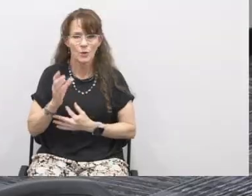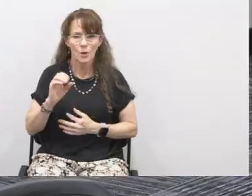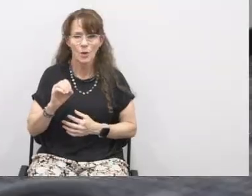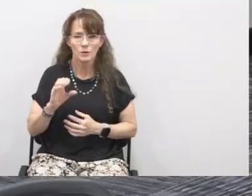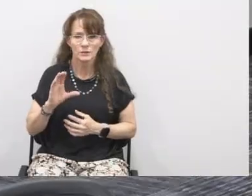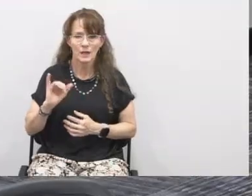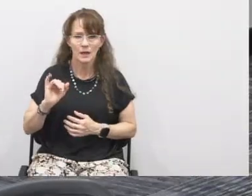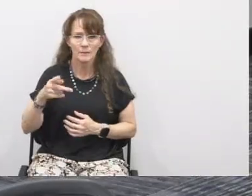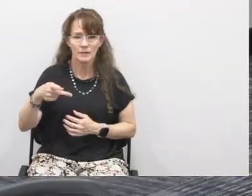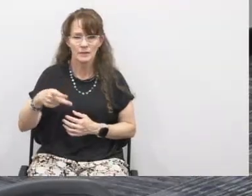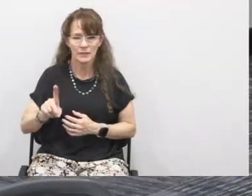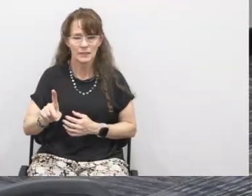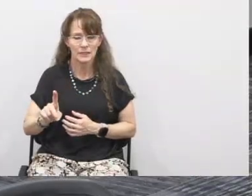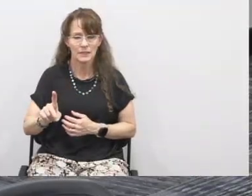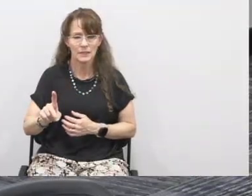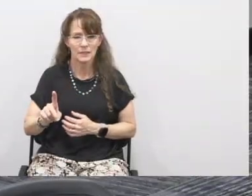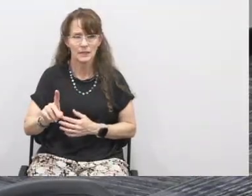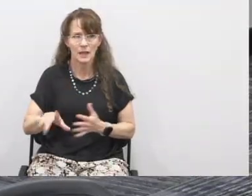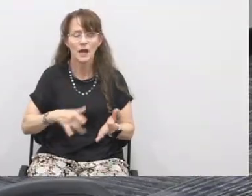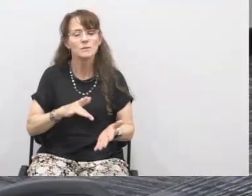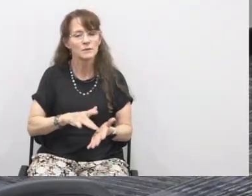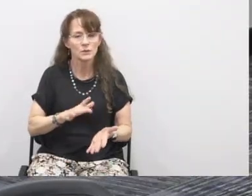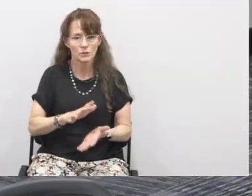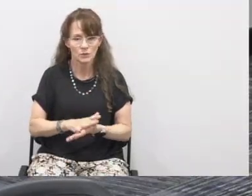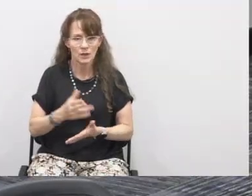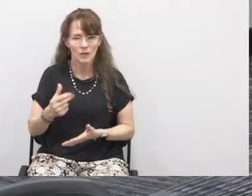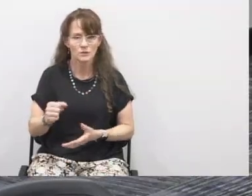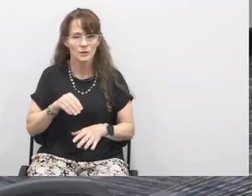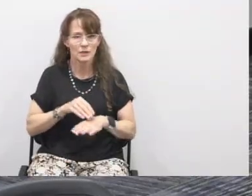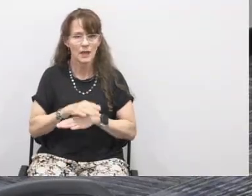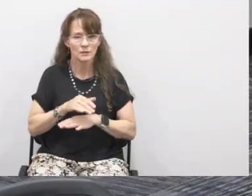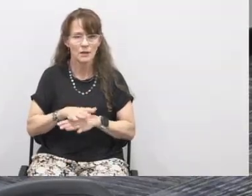And then middle school and high school counselors have access to that.